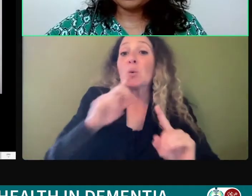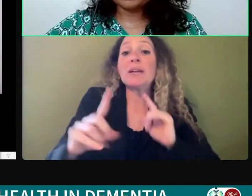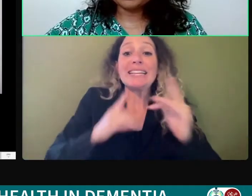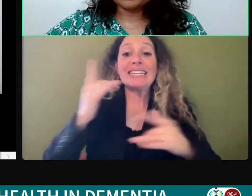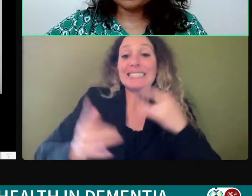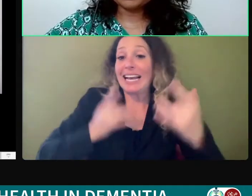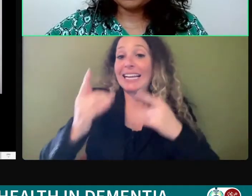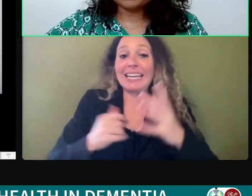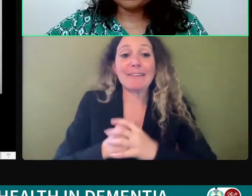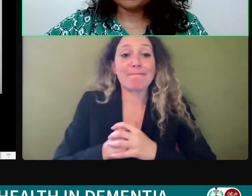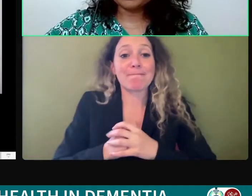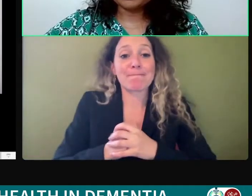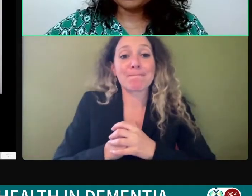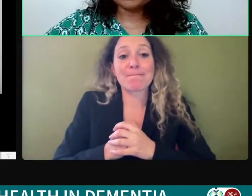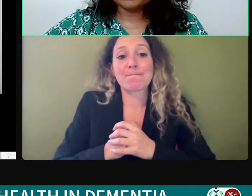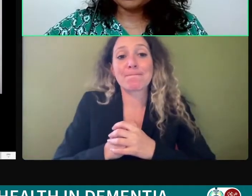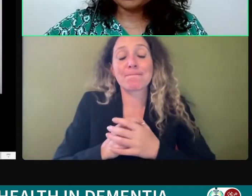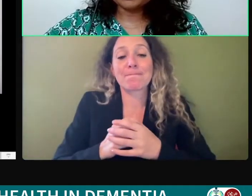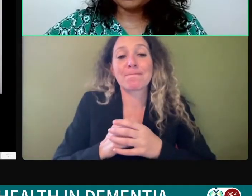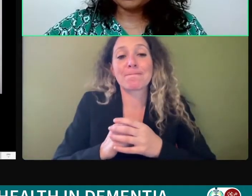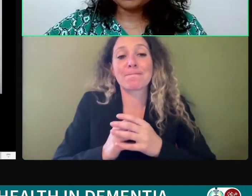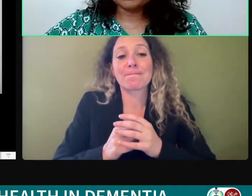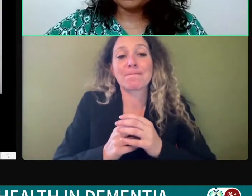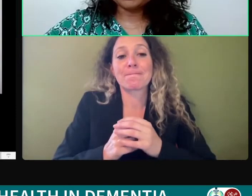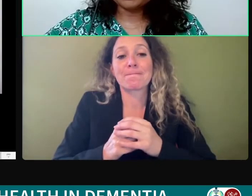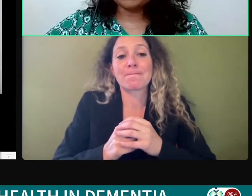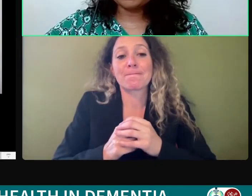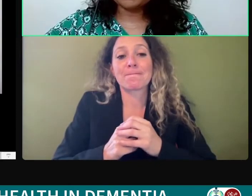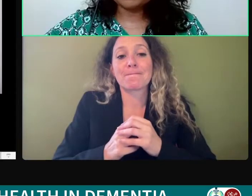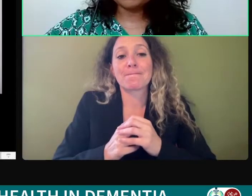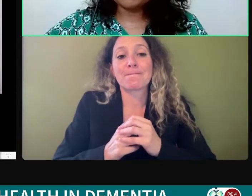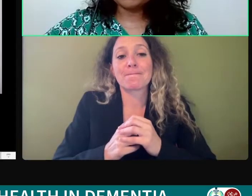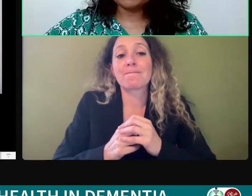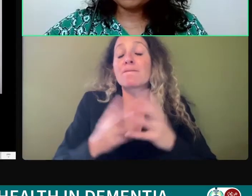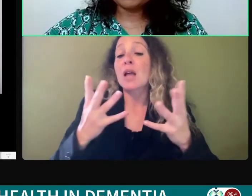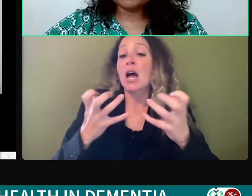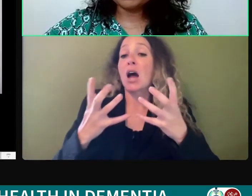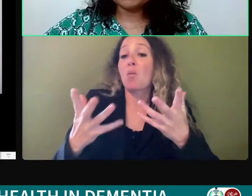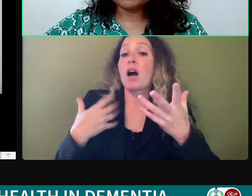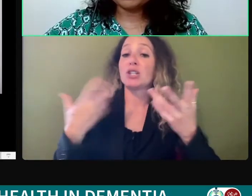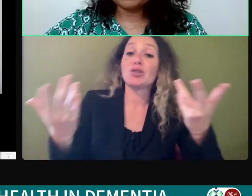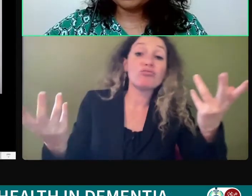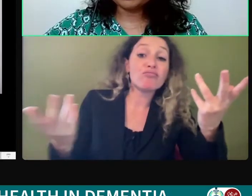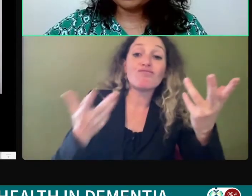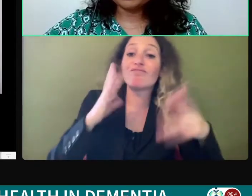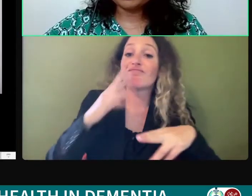I wanna temper a little bit of the excitement in that these medications require infusions.